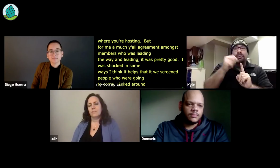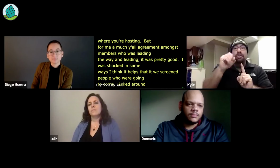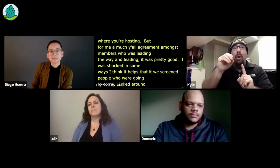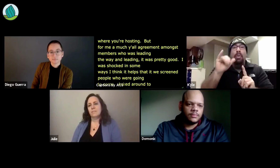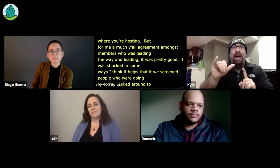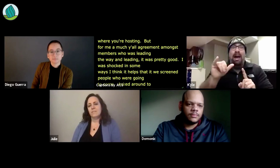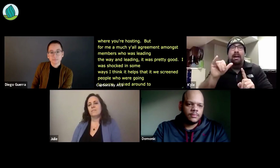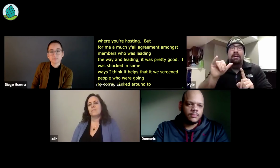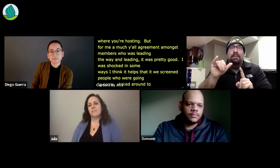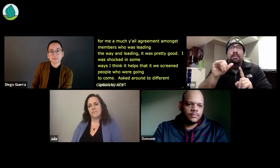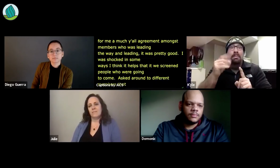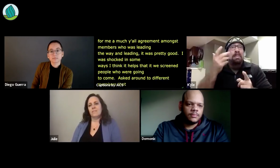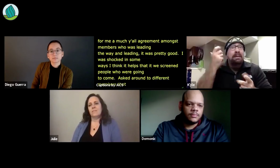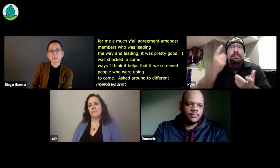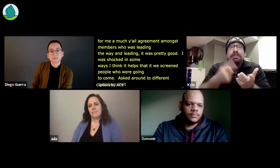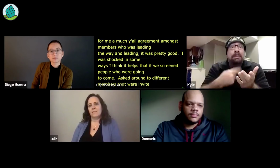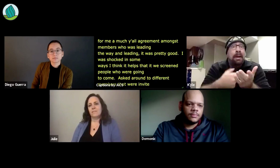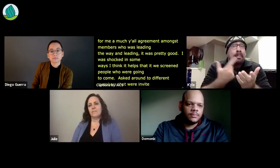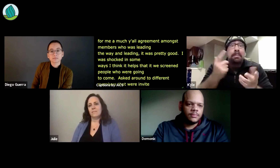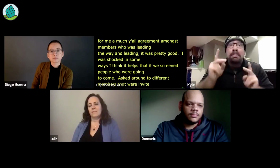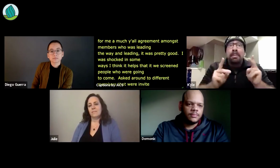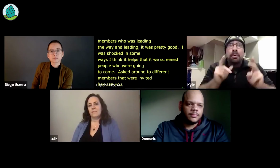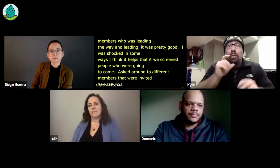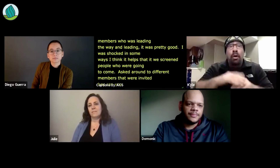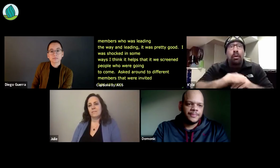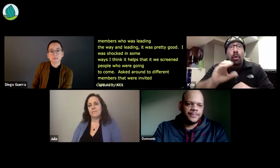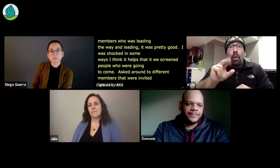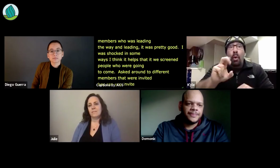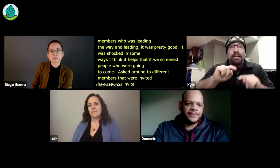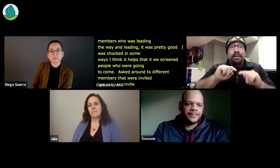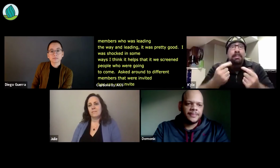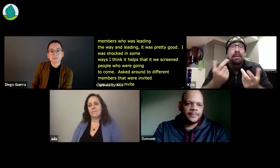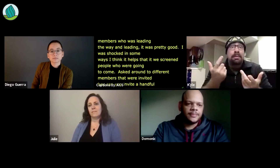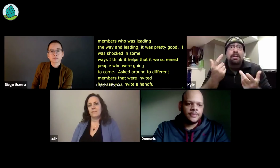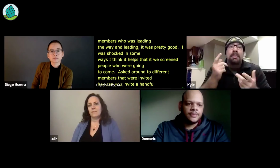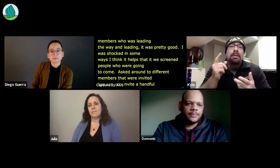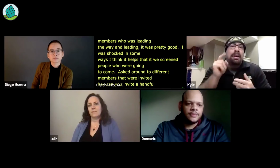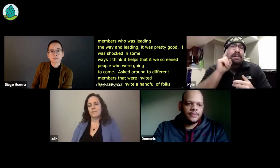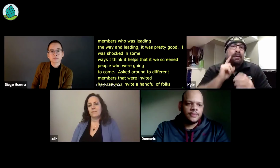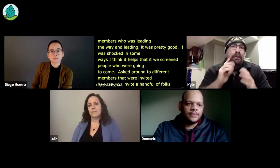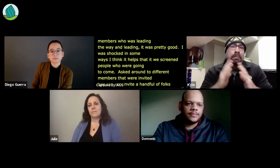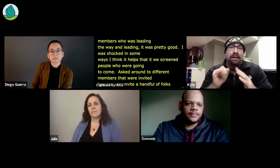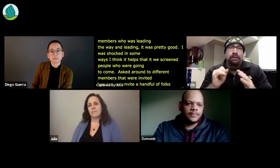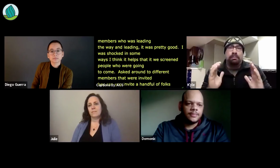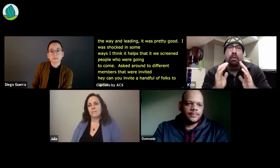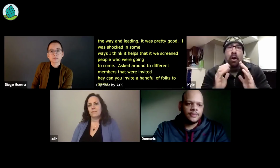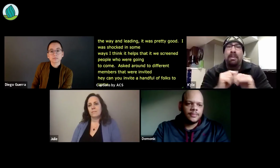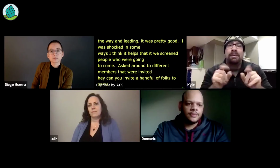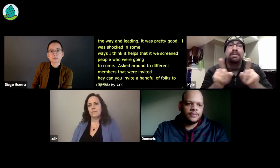to come with you because sometimes people who are on the core team-- the deaf community's small. We know this.